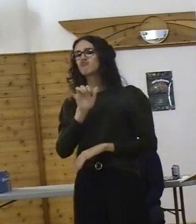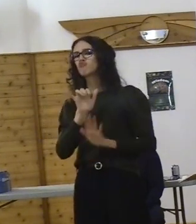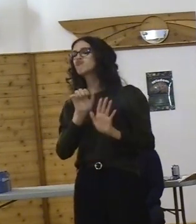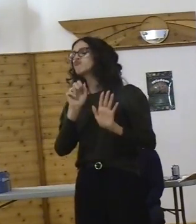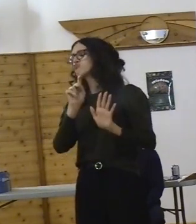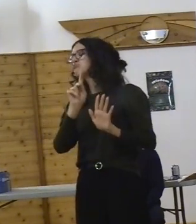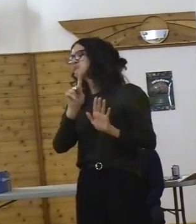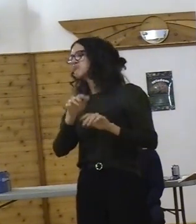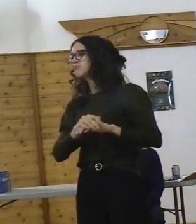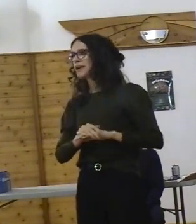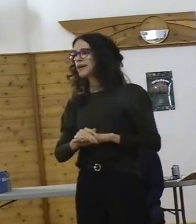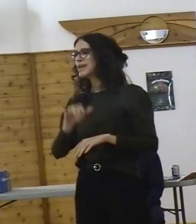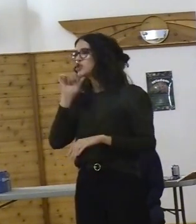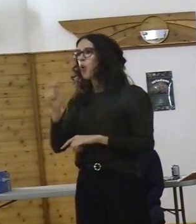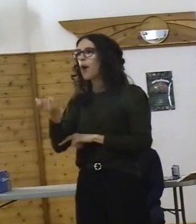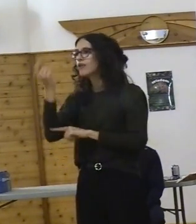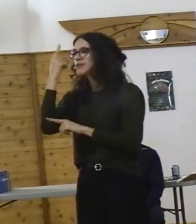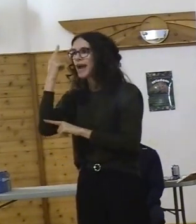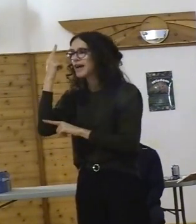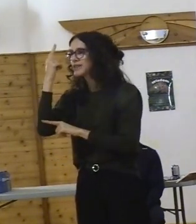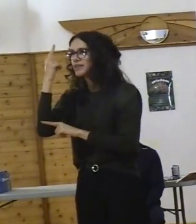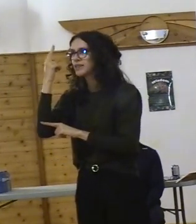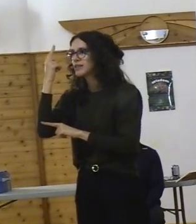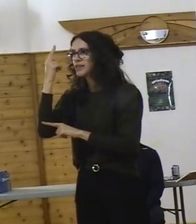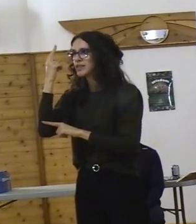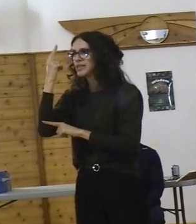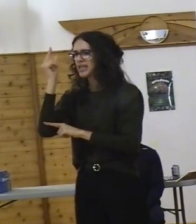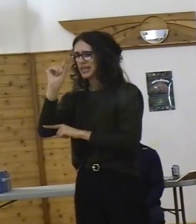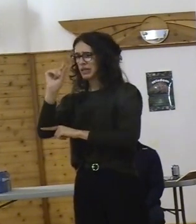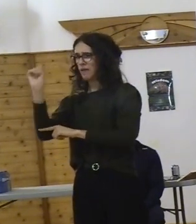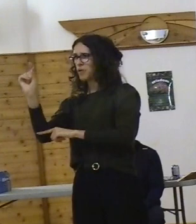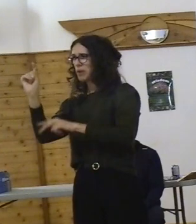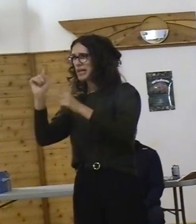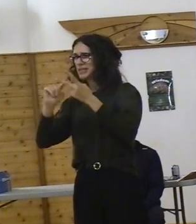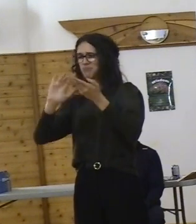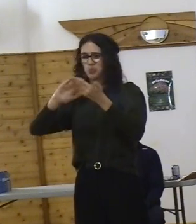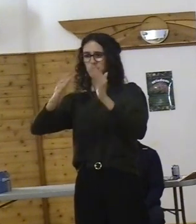They haven't been through missing or murdered.